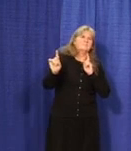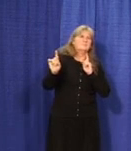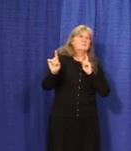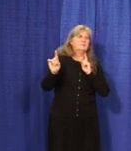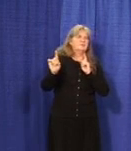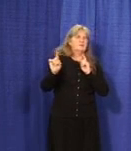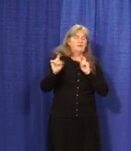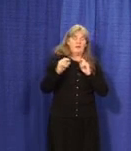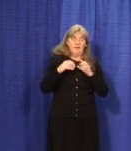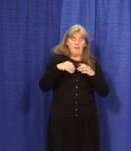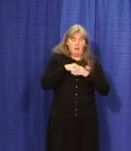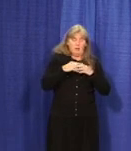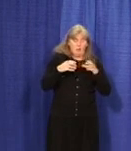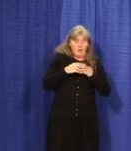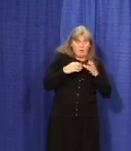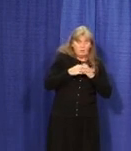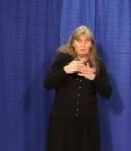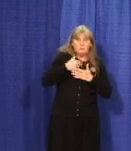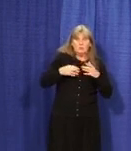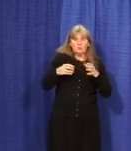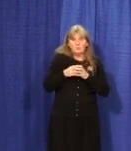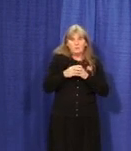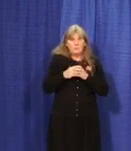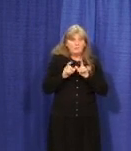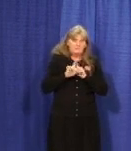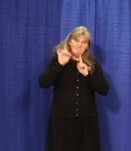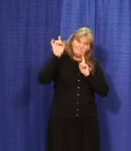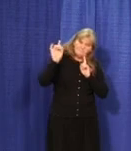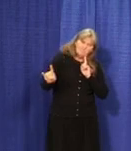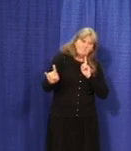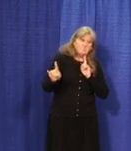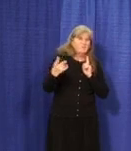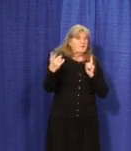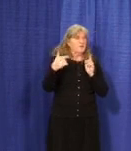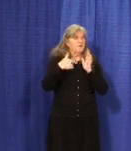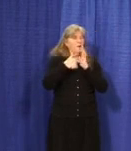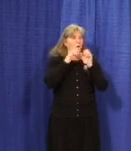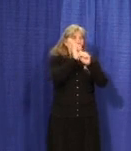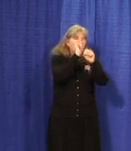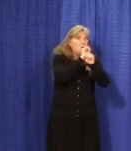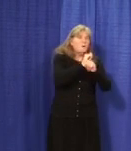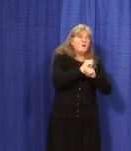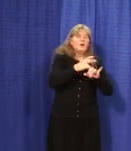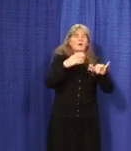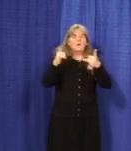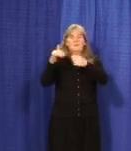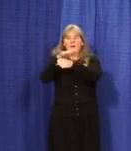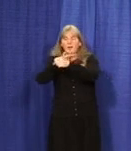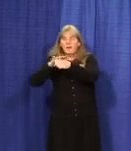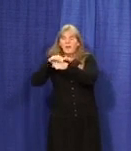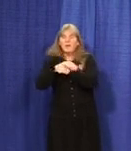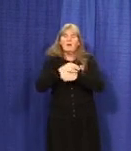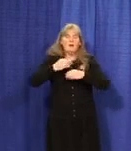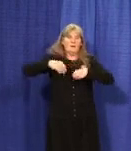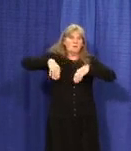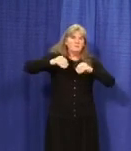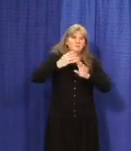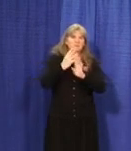your household or social bubble. That is at work, on the playground, in the stores, and a lineup.